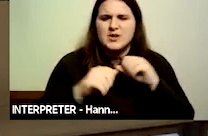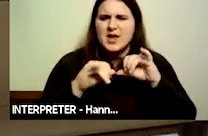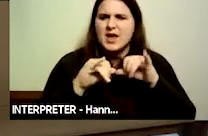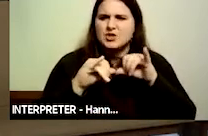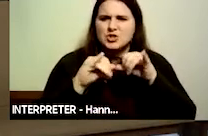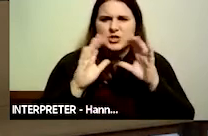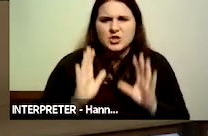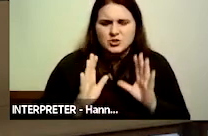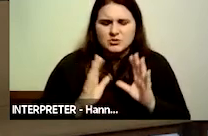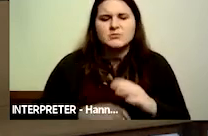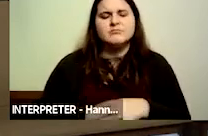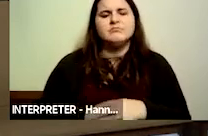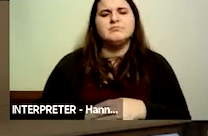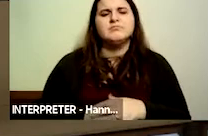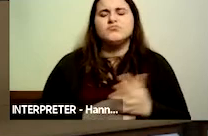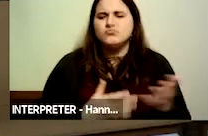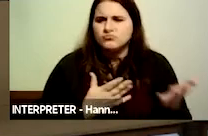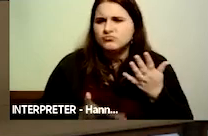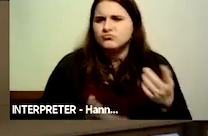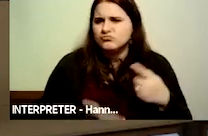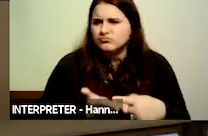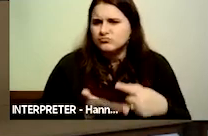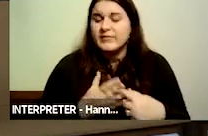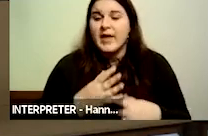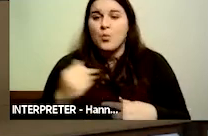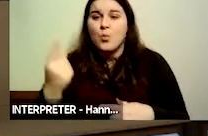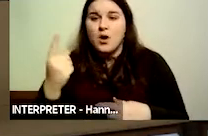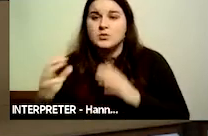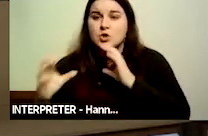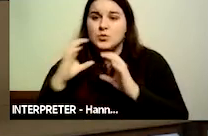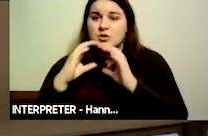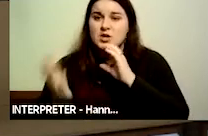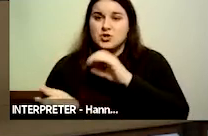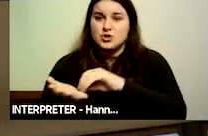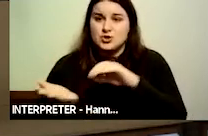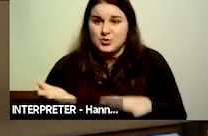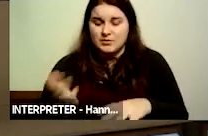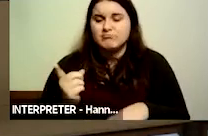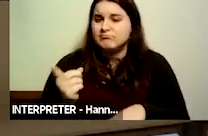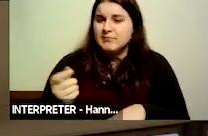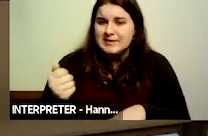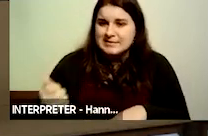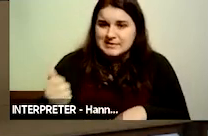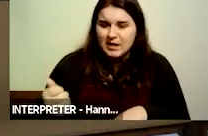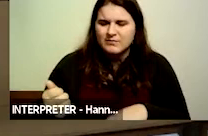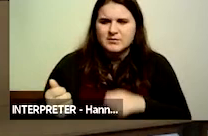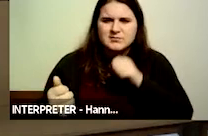and I almost always have a communication student who Ben Woelk: Comes in without necessarily having the technical background,